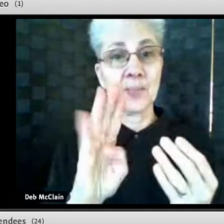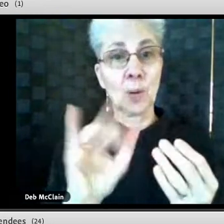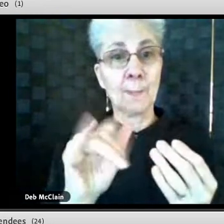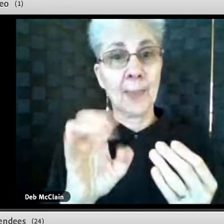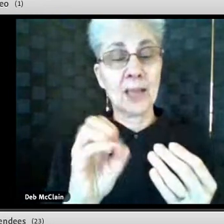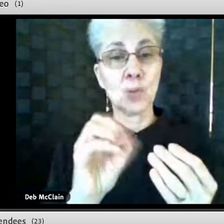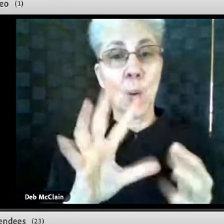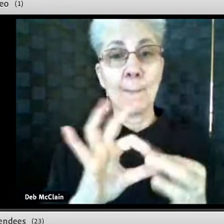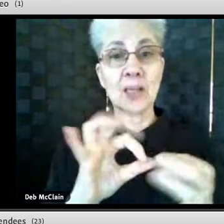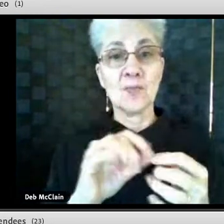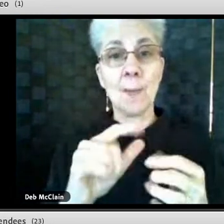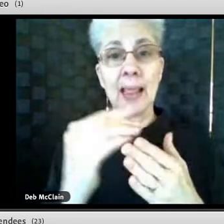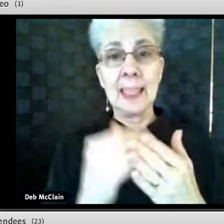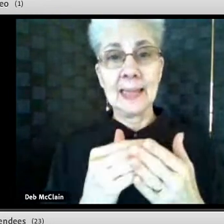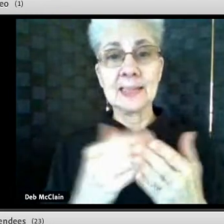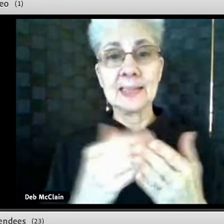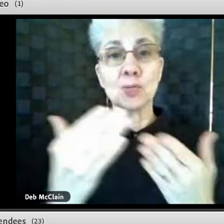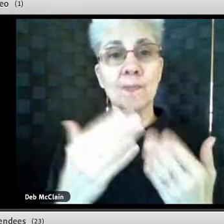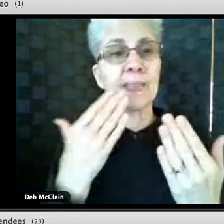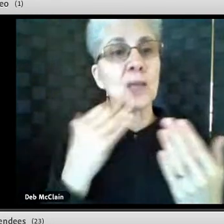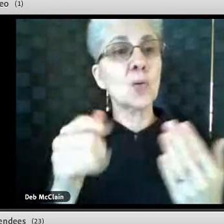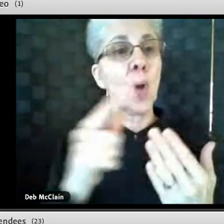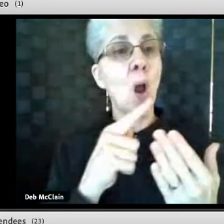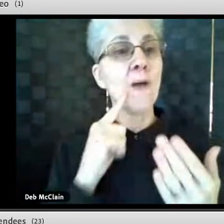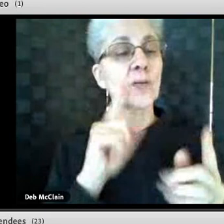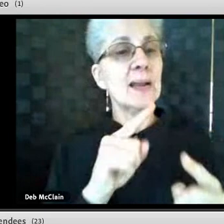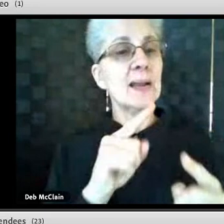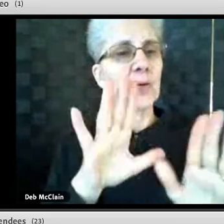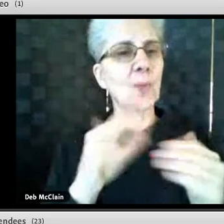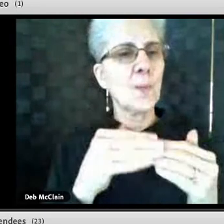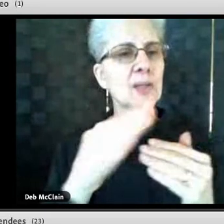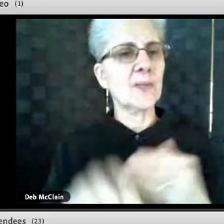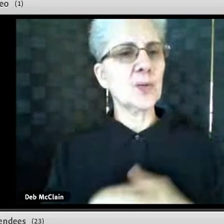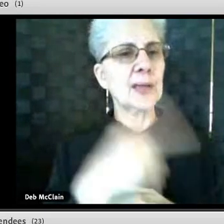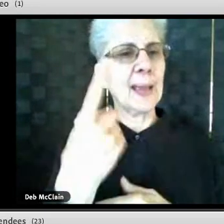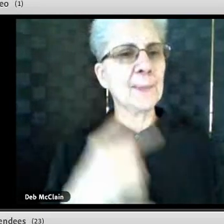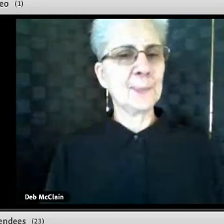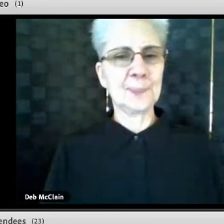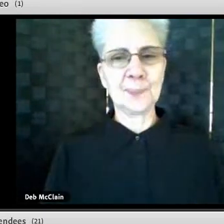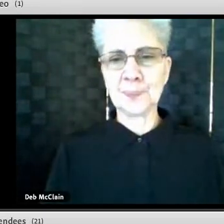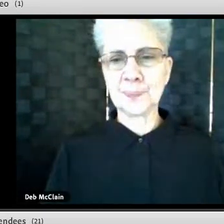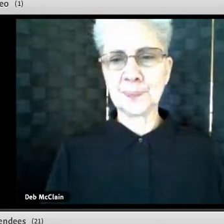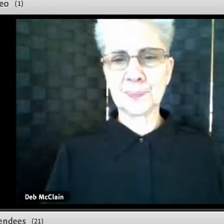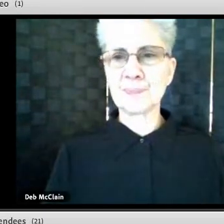on the SWFLN C.E. calendar, the SWFLN Facebook page or your message from the LISTSERV. Thank you, everyone, for attending,